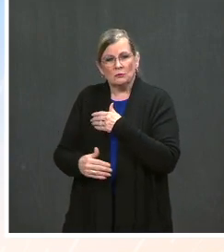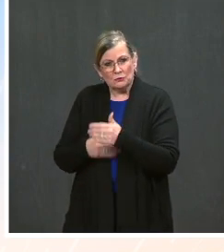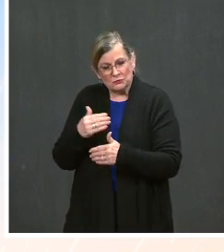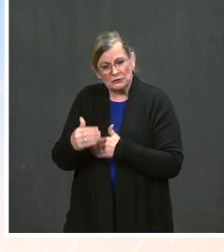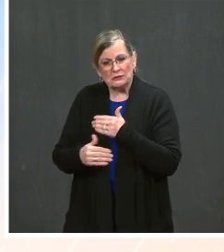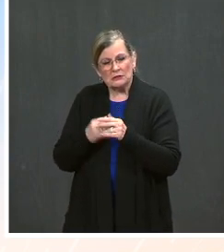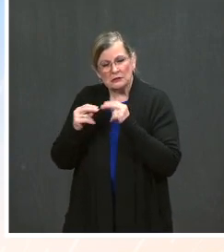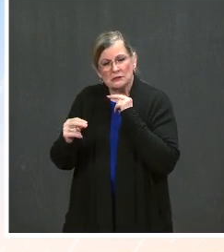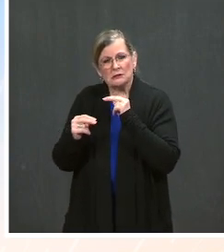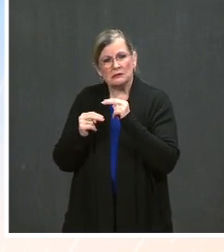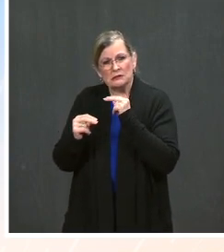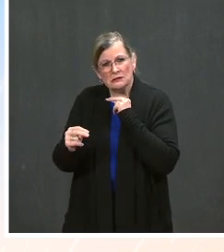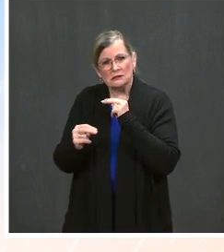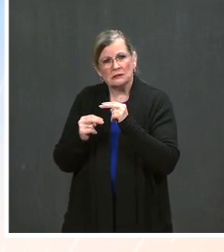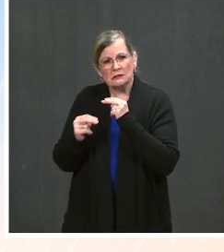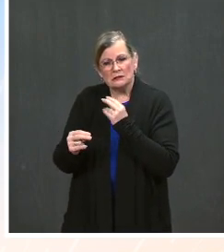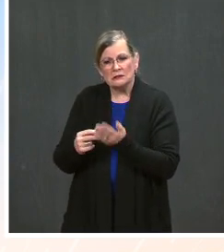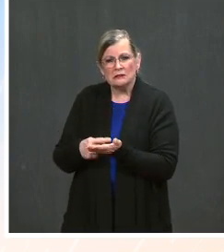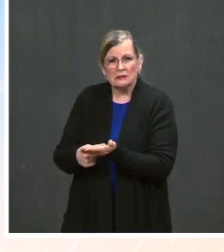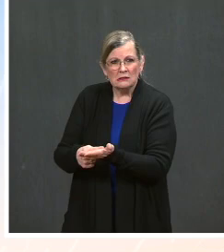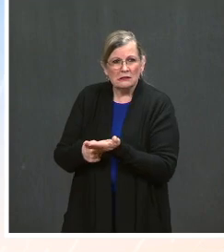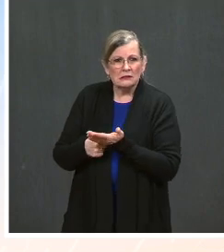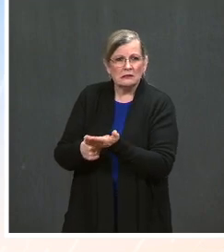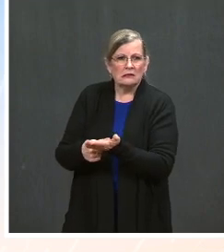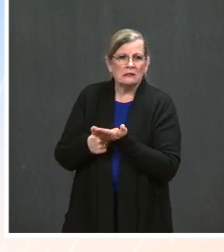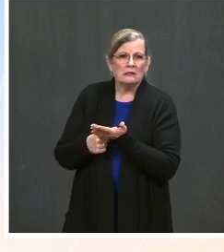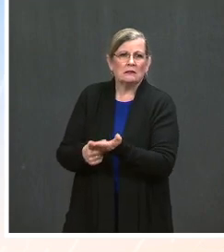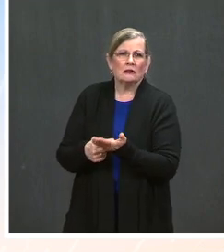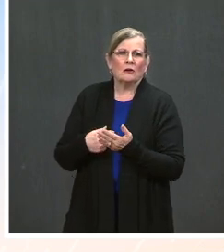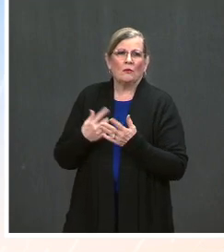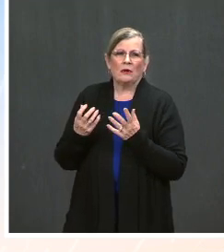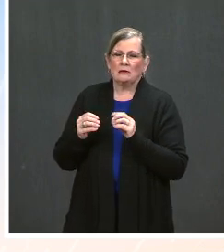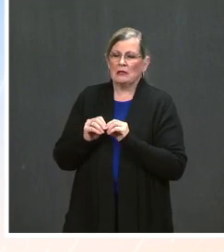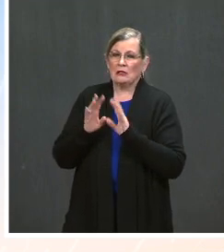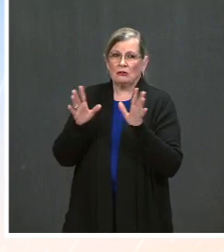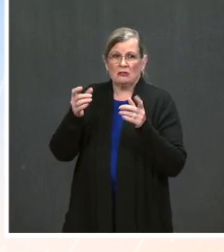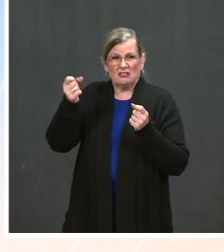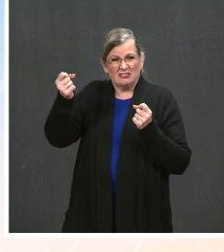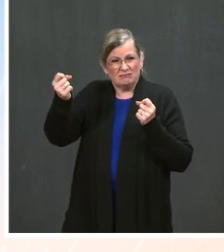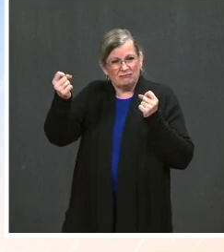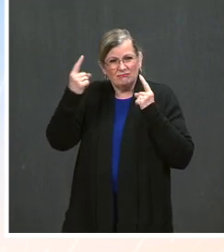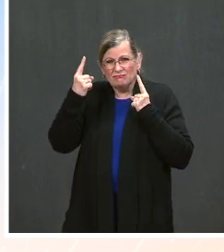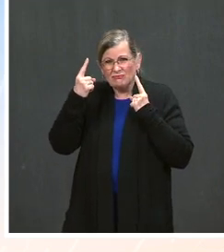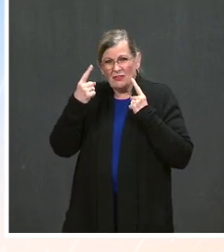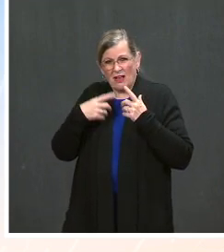We are very clear-eyed about the hurdles that remain. These talks will be structured around working groups